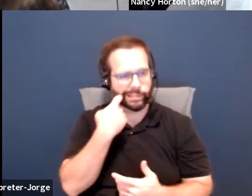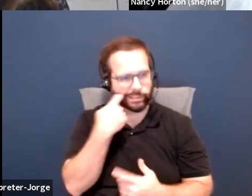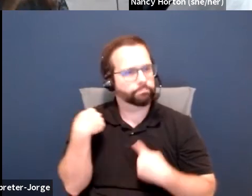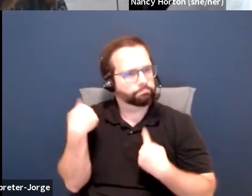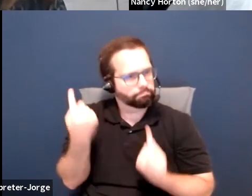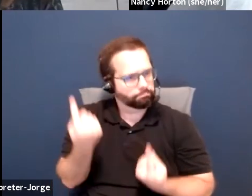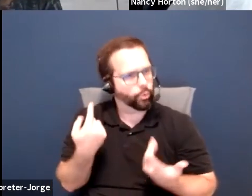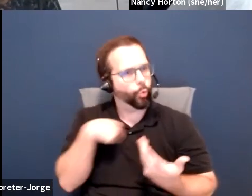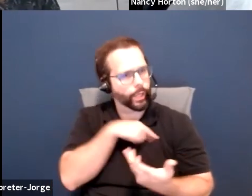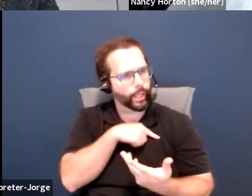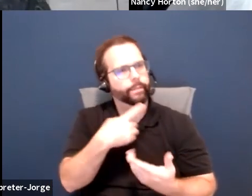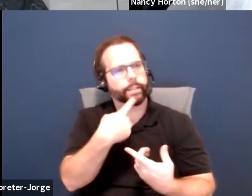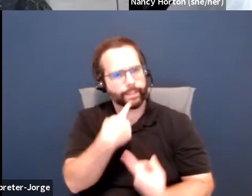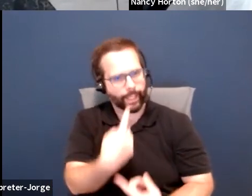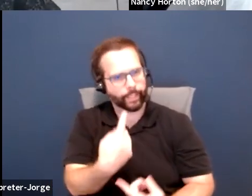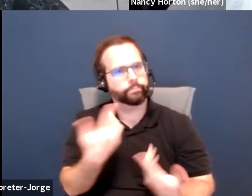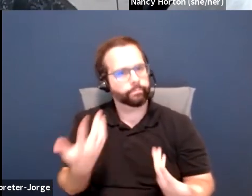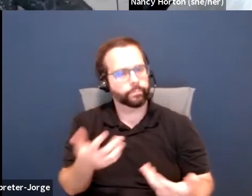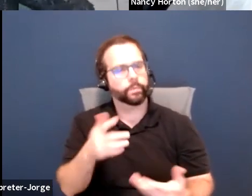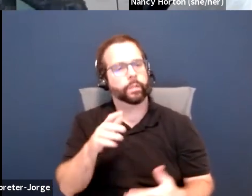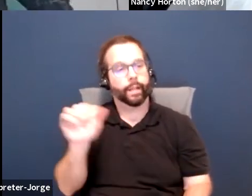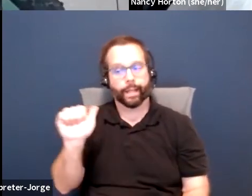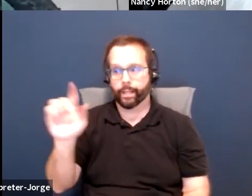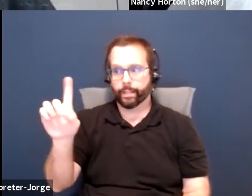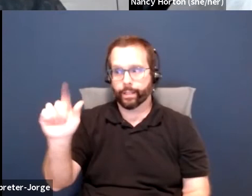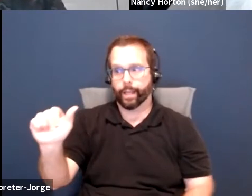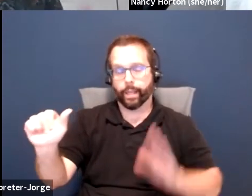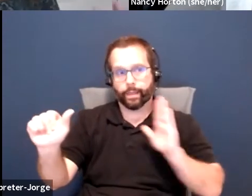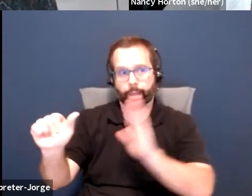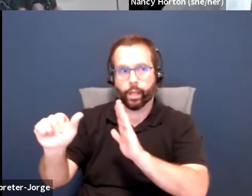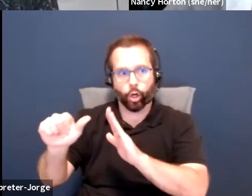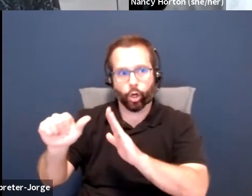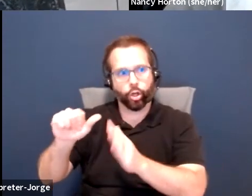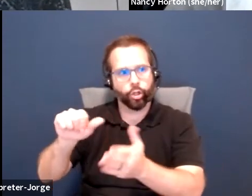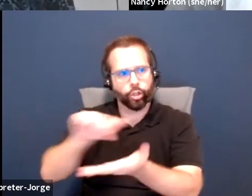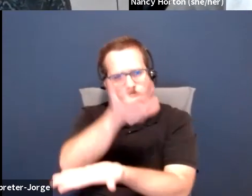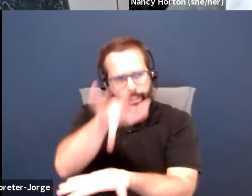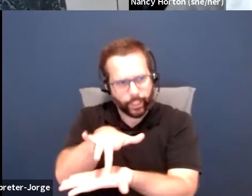businesses. Slide number 9, please. So as we said, the core